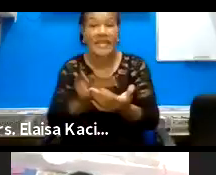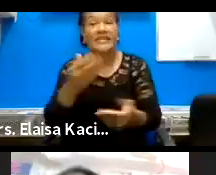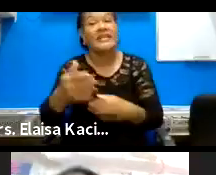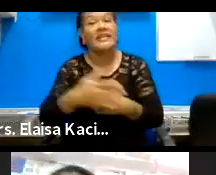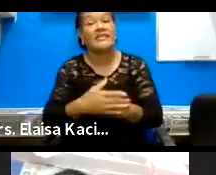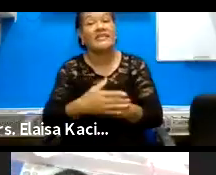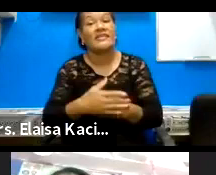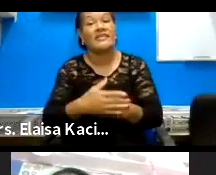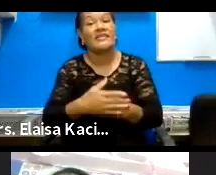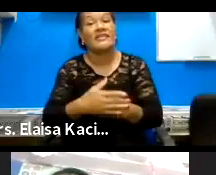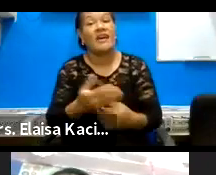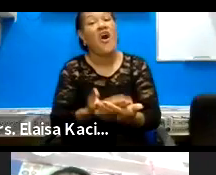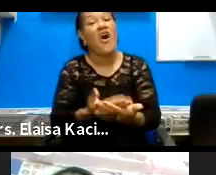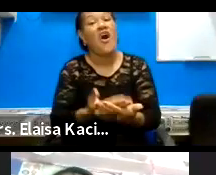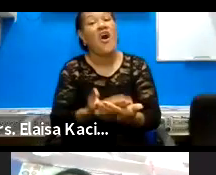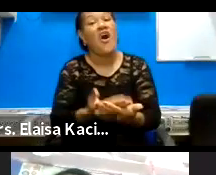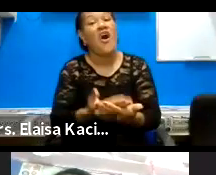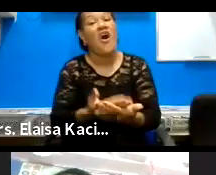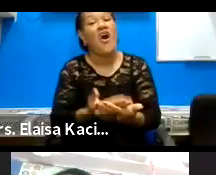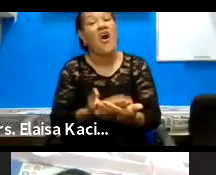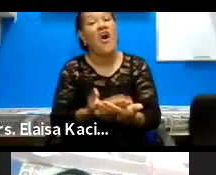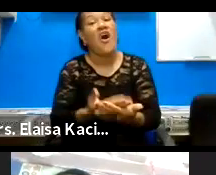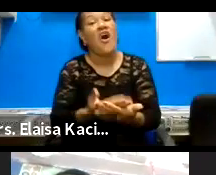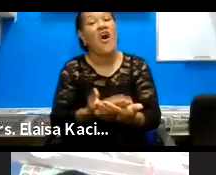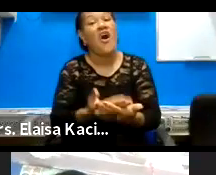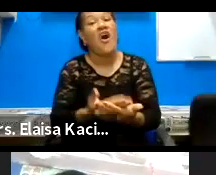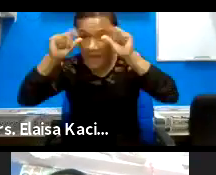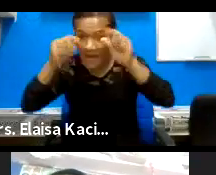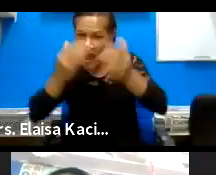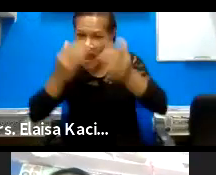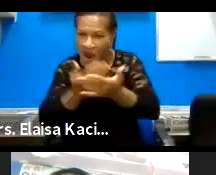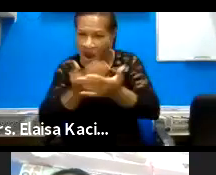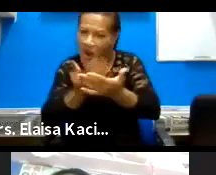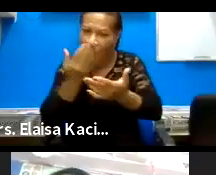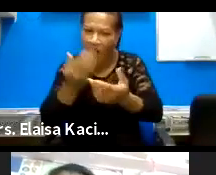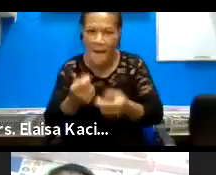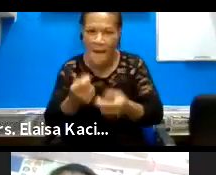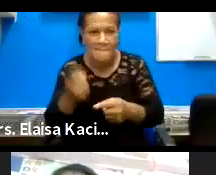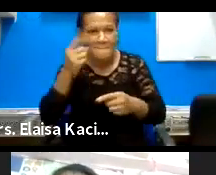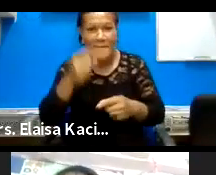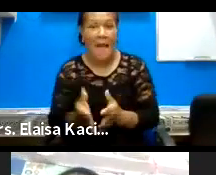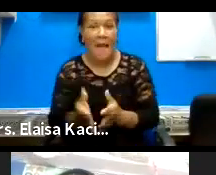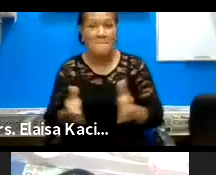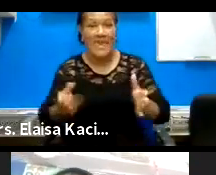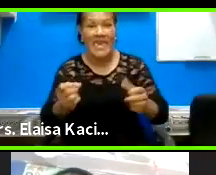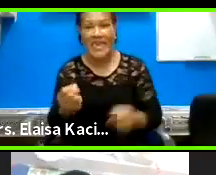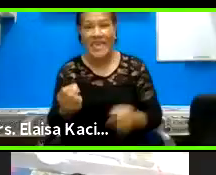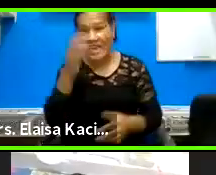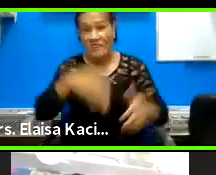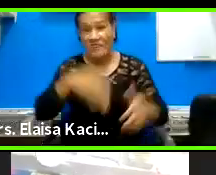Do you think you met him? I didn't know.